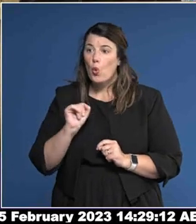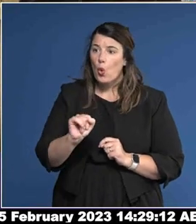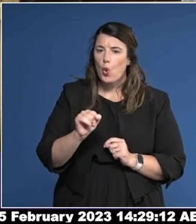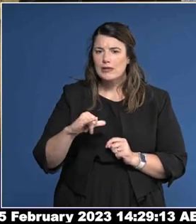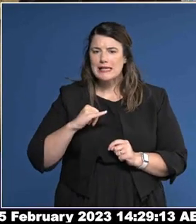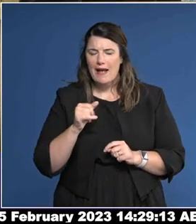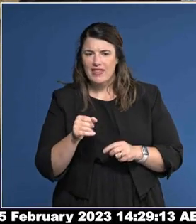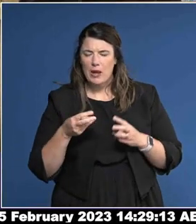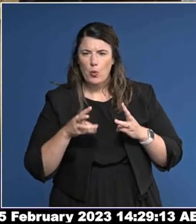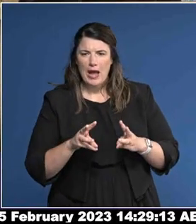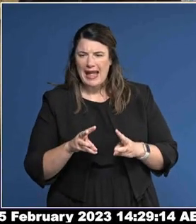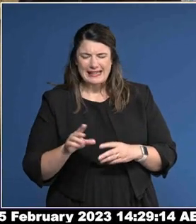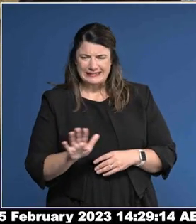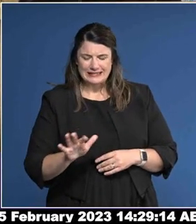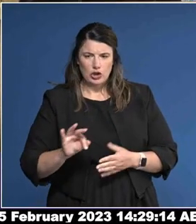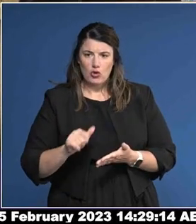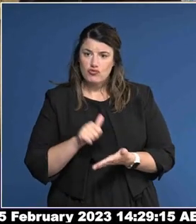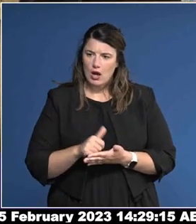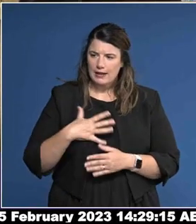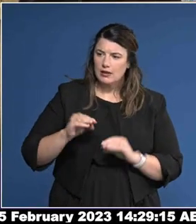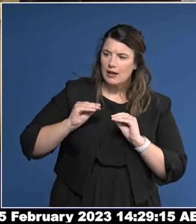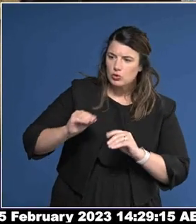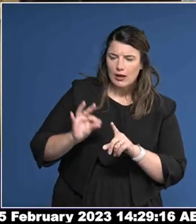further education or counselling around the approach they are taking to the people they